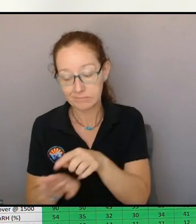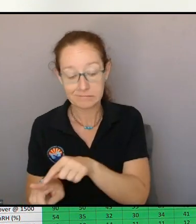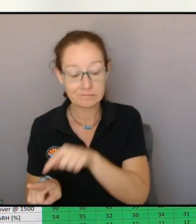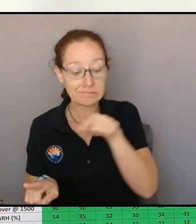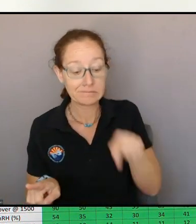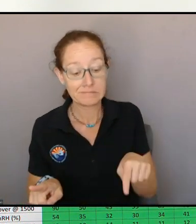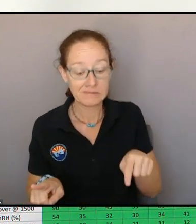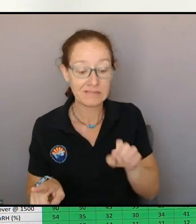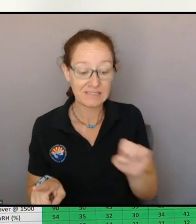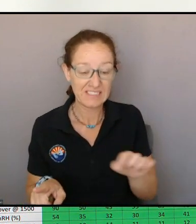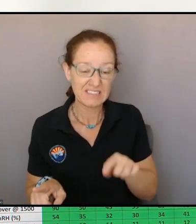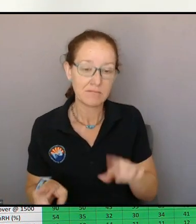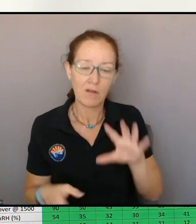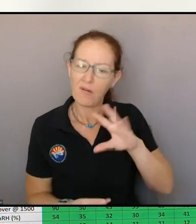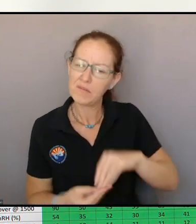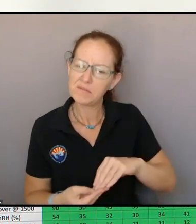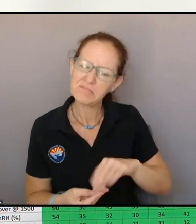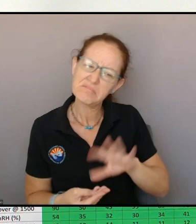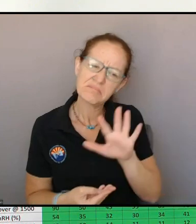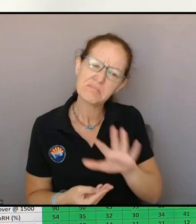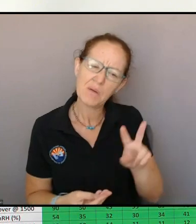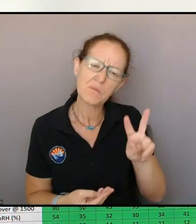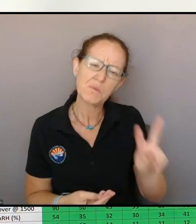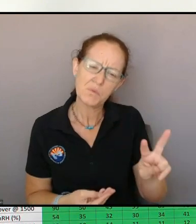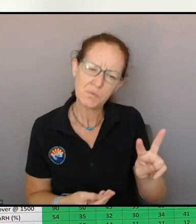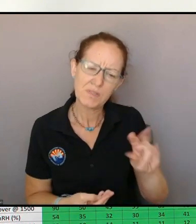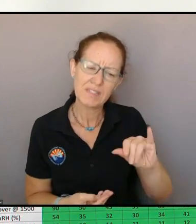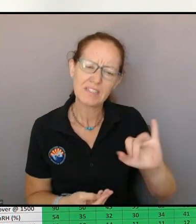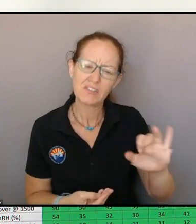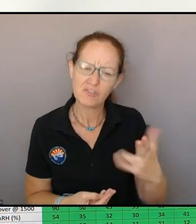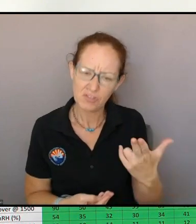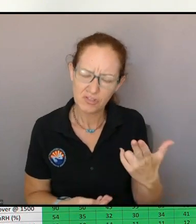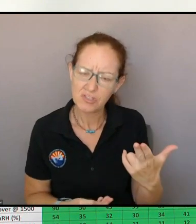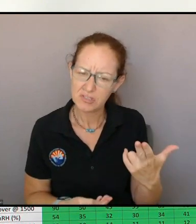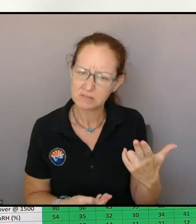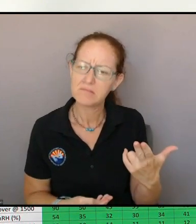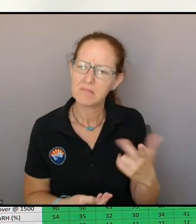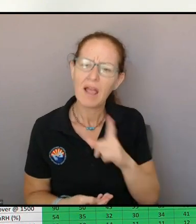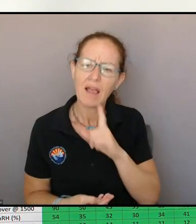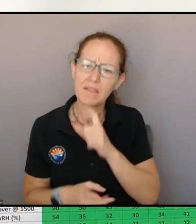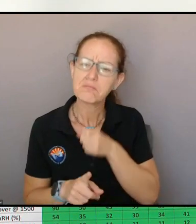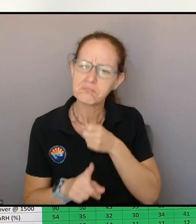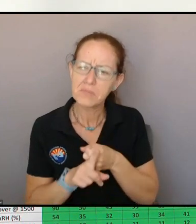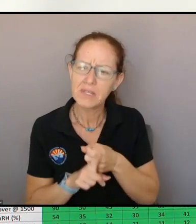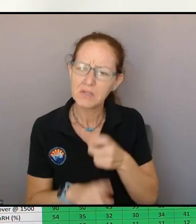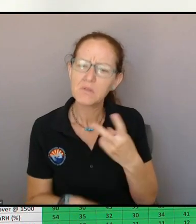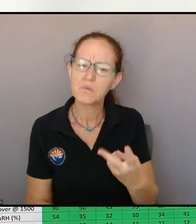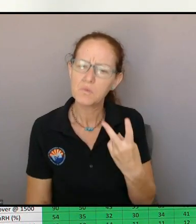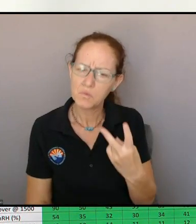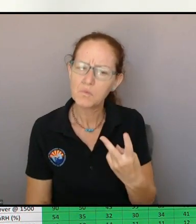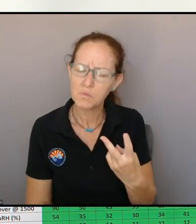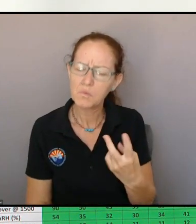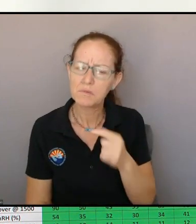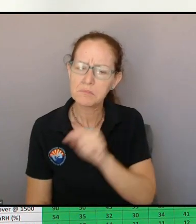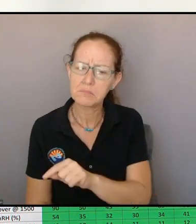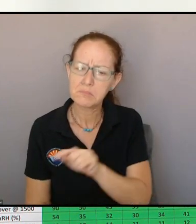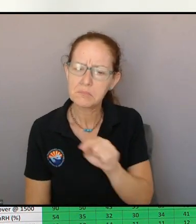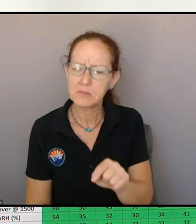inches. Uh they probably did see some 2 inch precipitation totals again over the last 24 hours or so here on